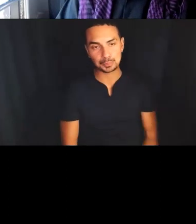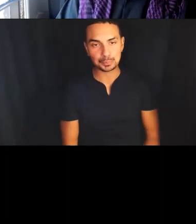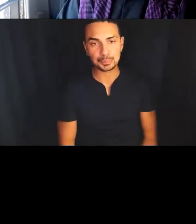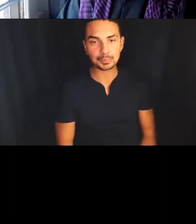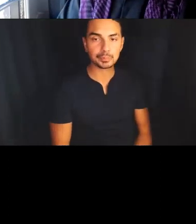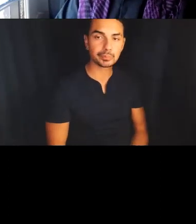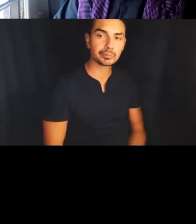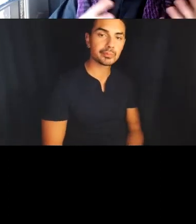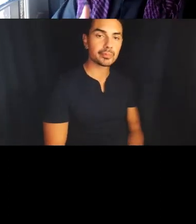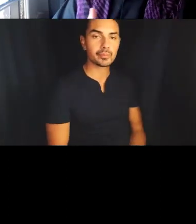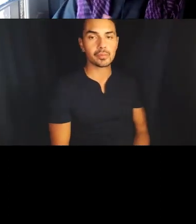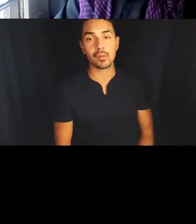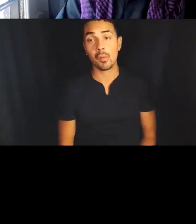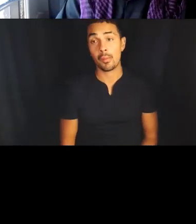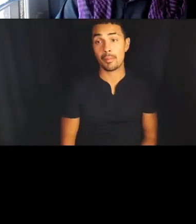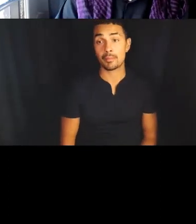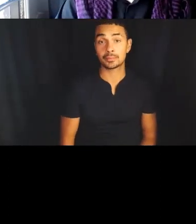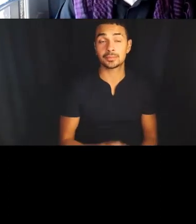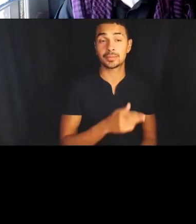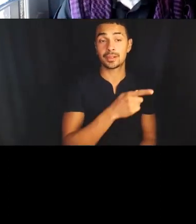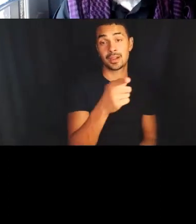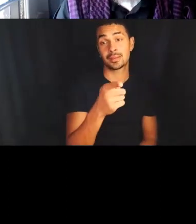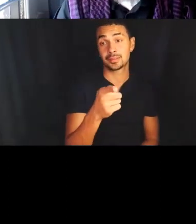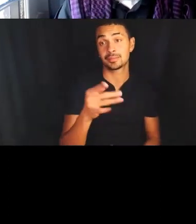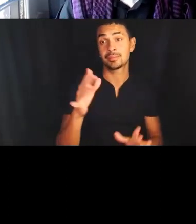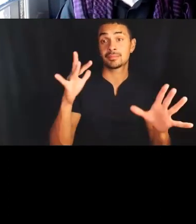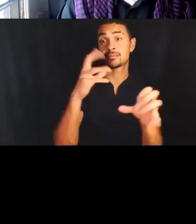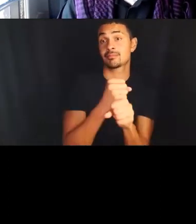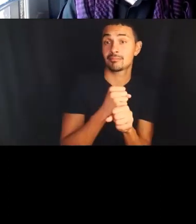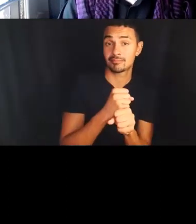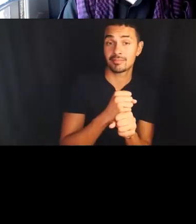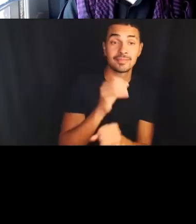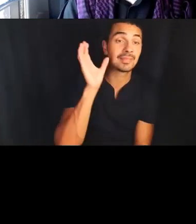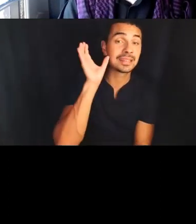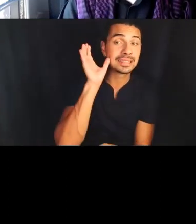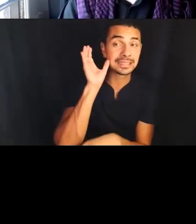So a couple of kind of overview pieces of listening session and a couple of thank yous.